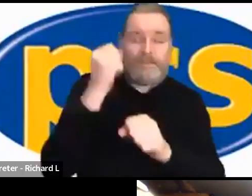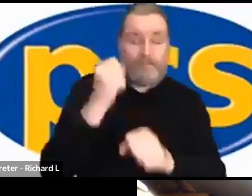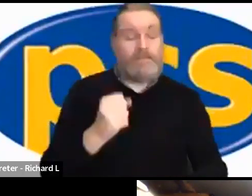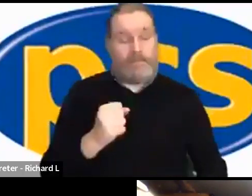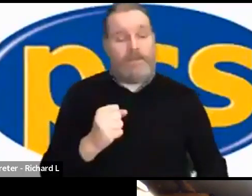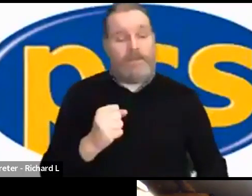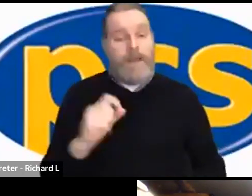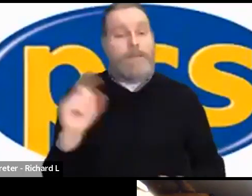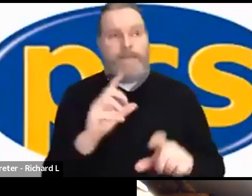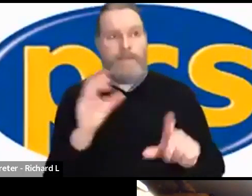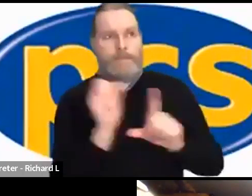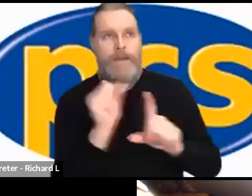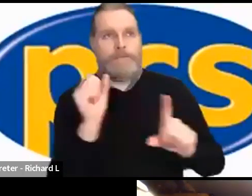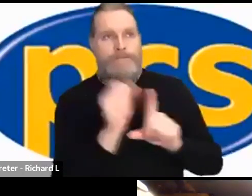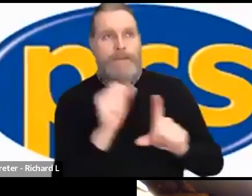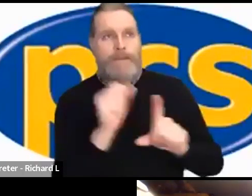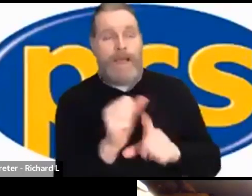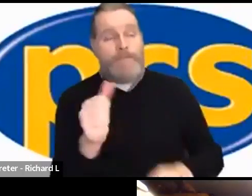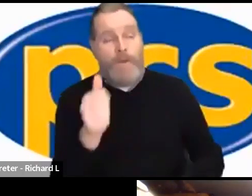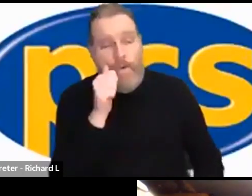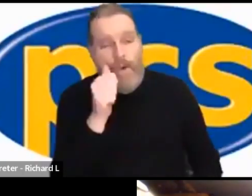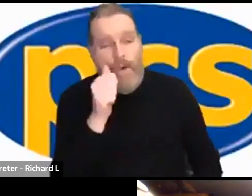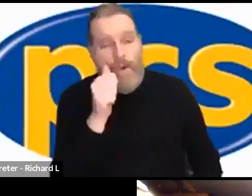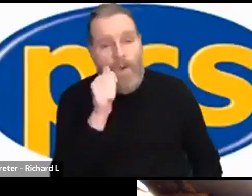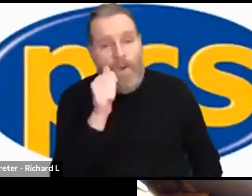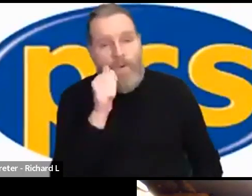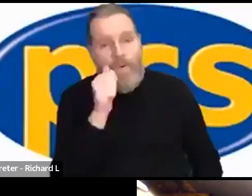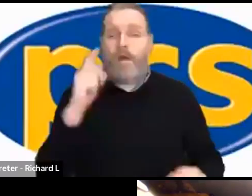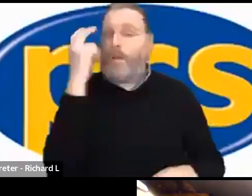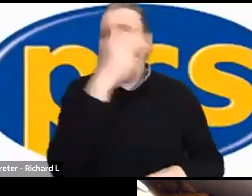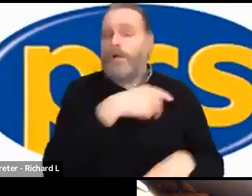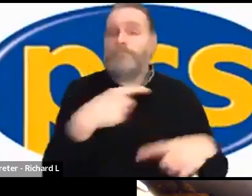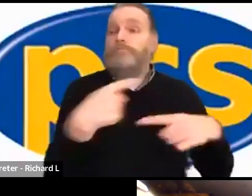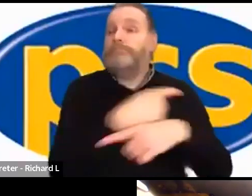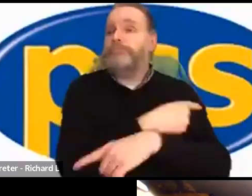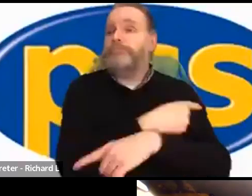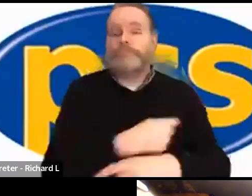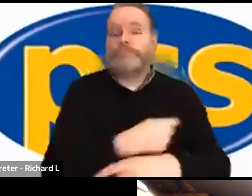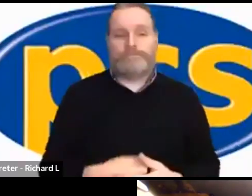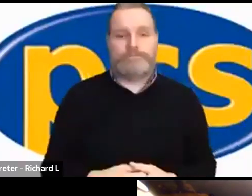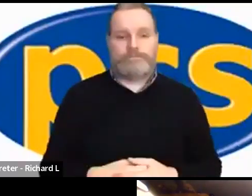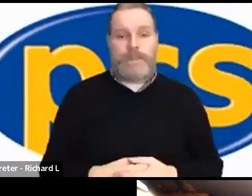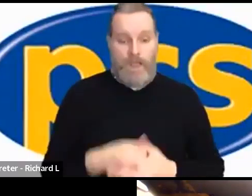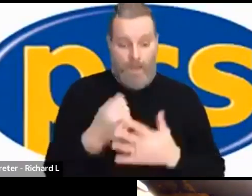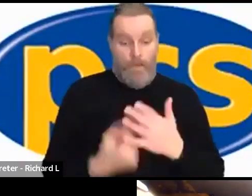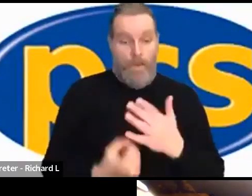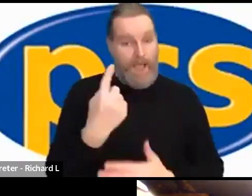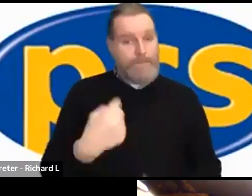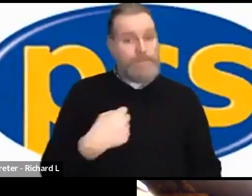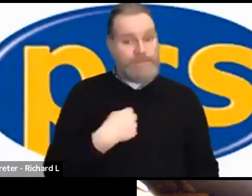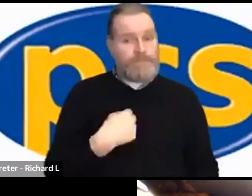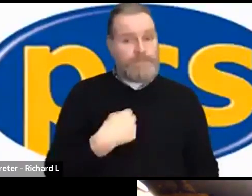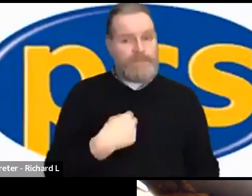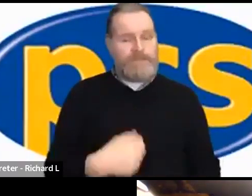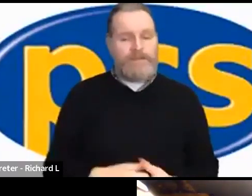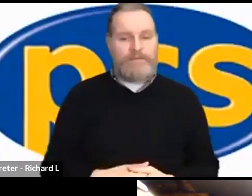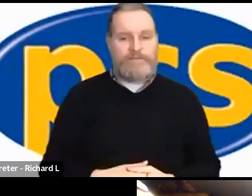t line the weather goes to a rally that will be noticed And I the things that happened to me the week that we went on strike.